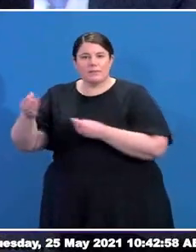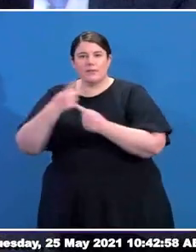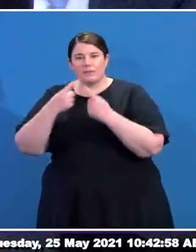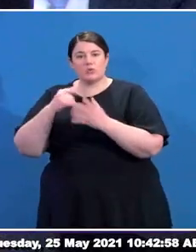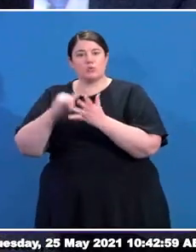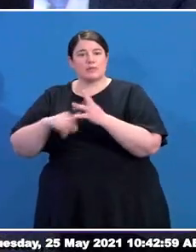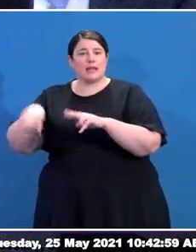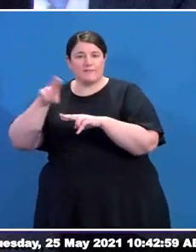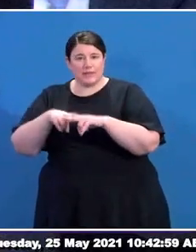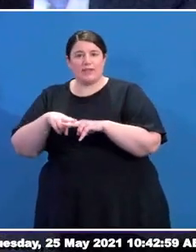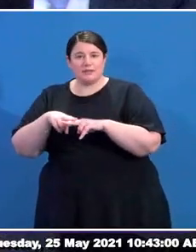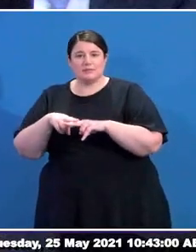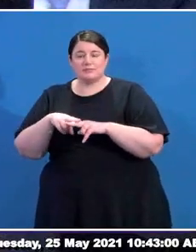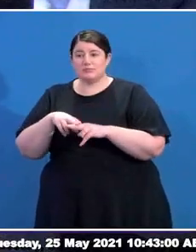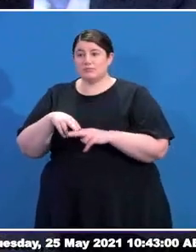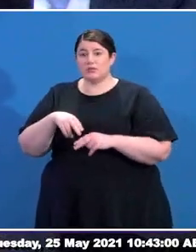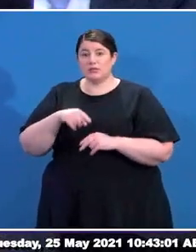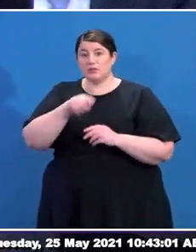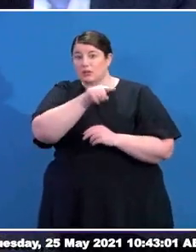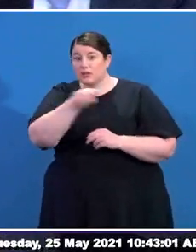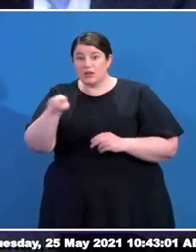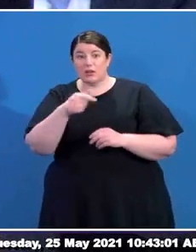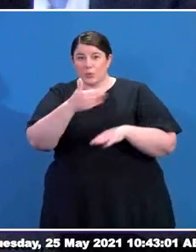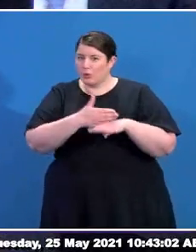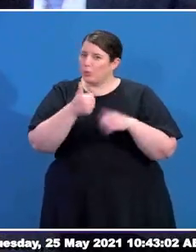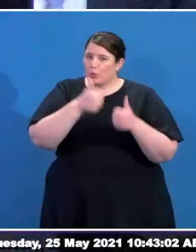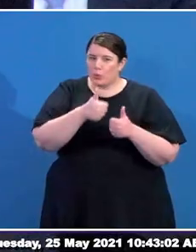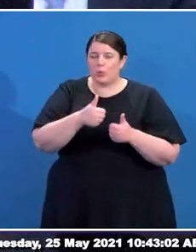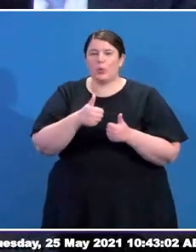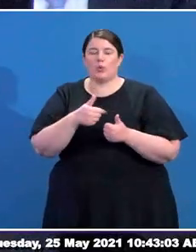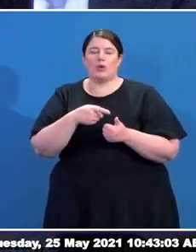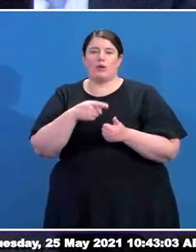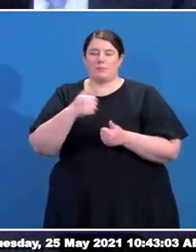that, you know, these are Melissa's preferred staff.